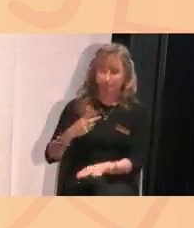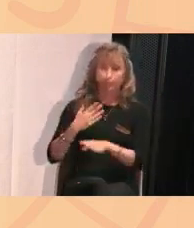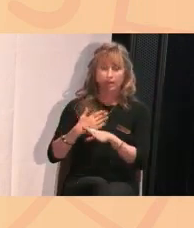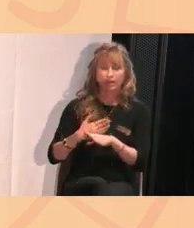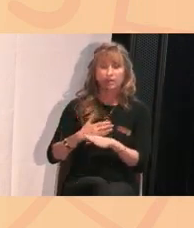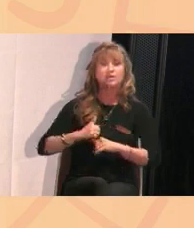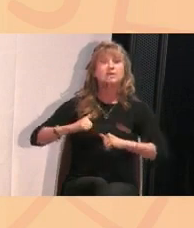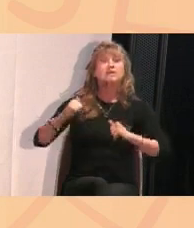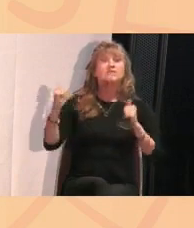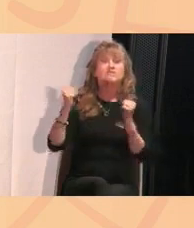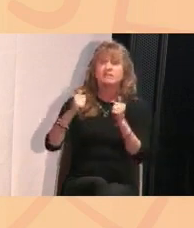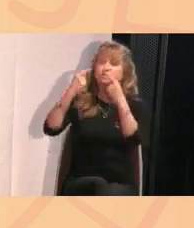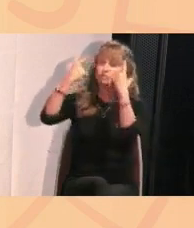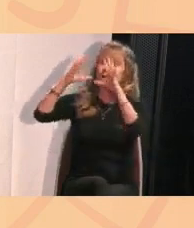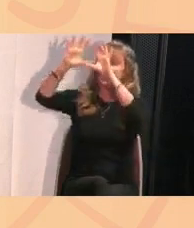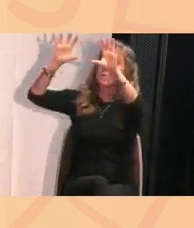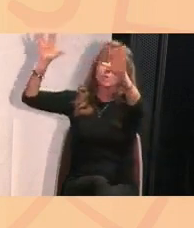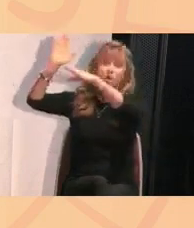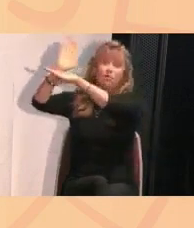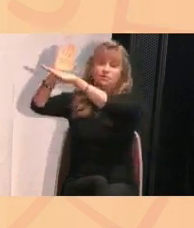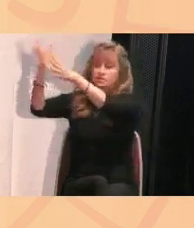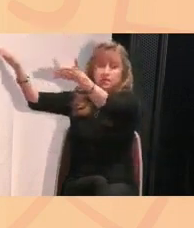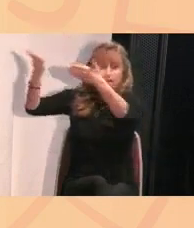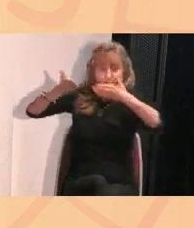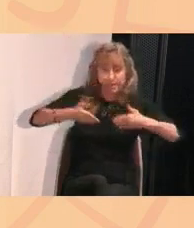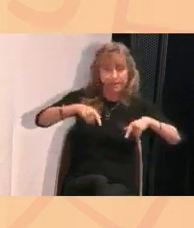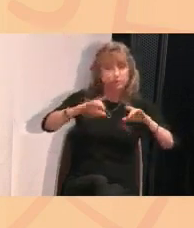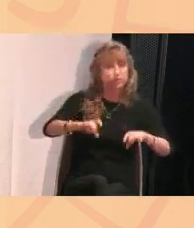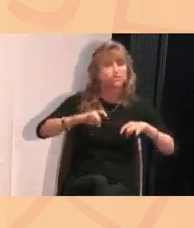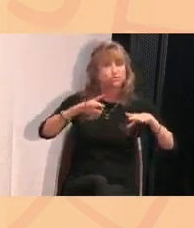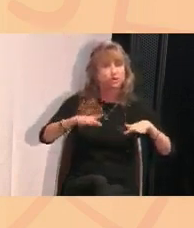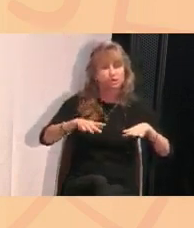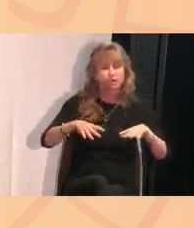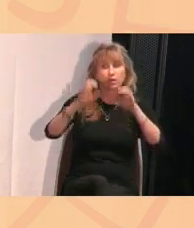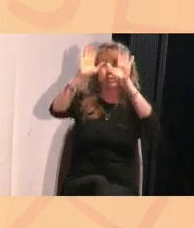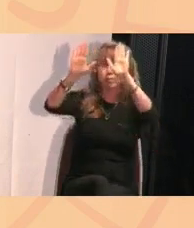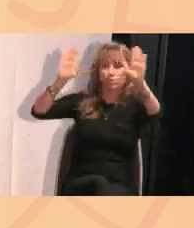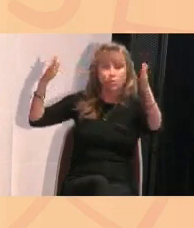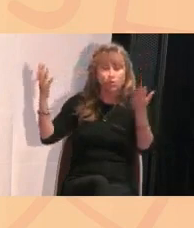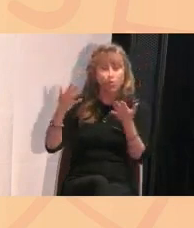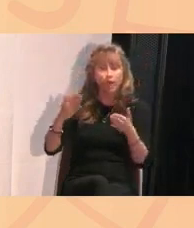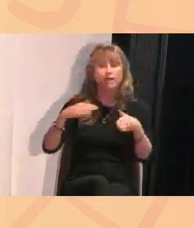titled Tyerabarrbowaryaou for the fifth of Havana Biennial in 1994.